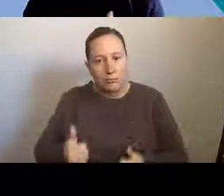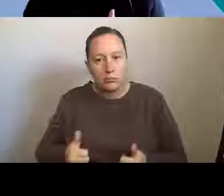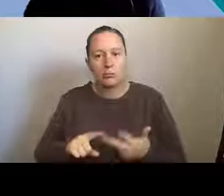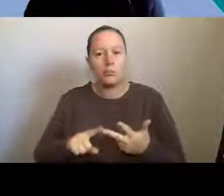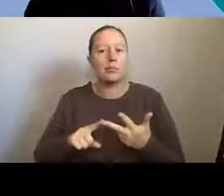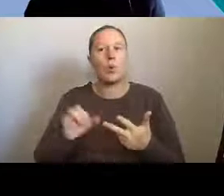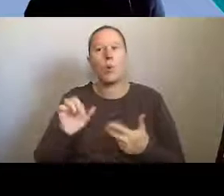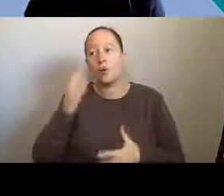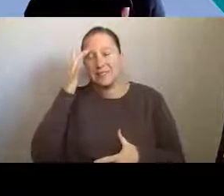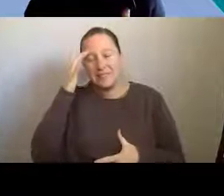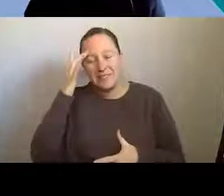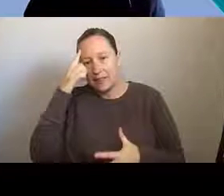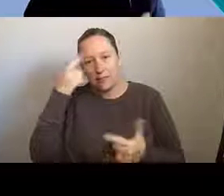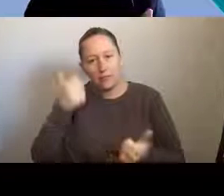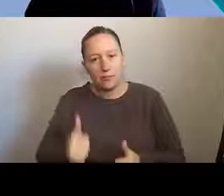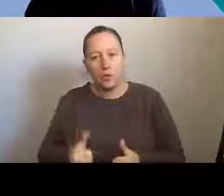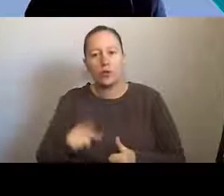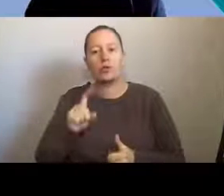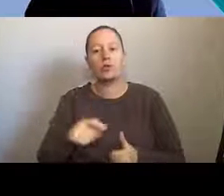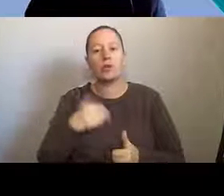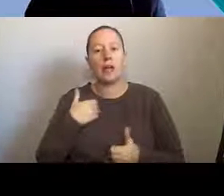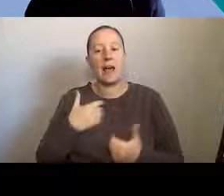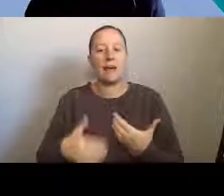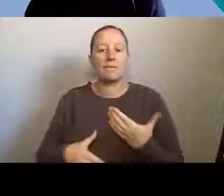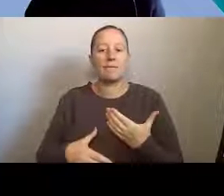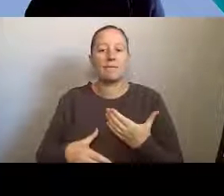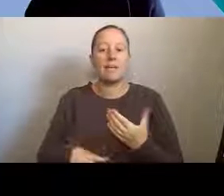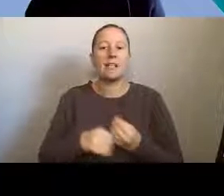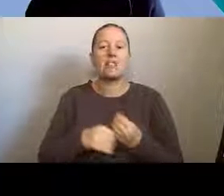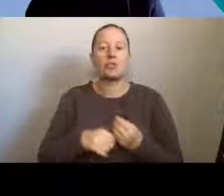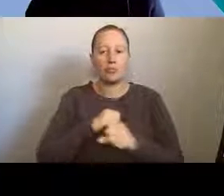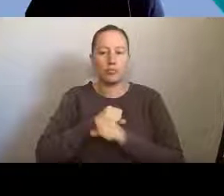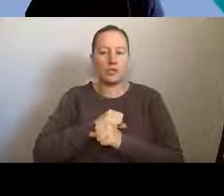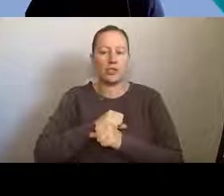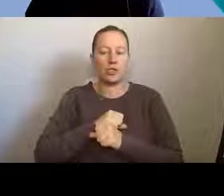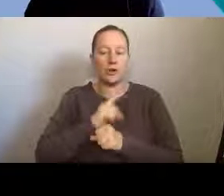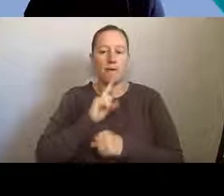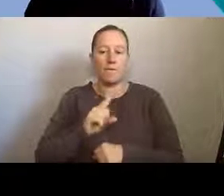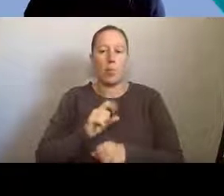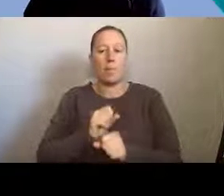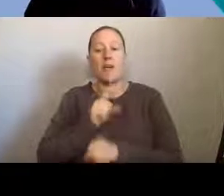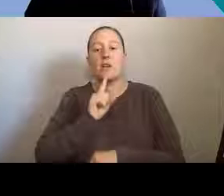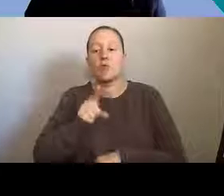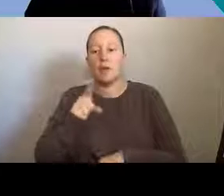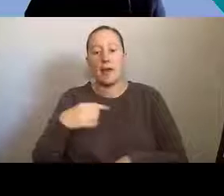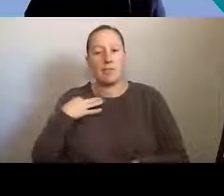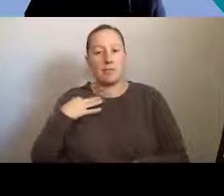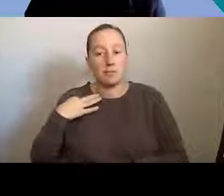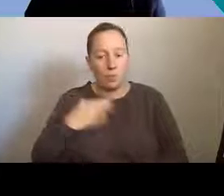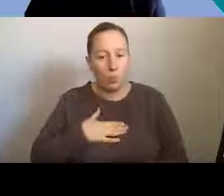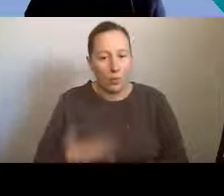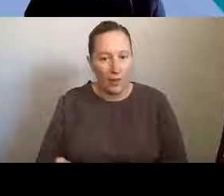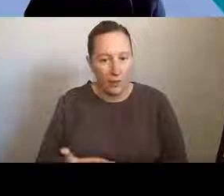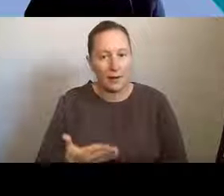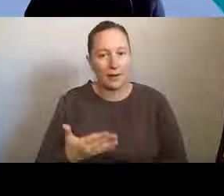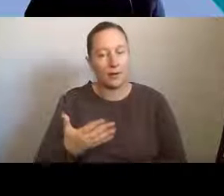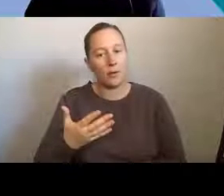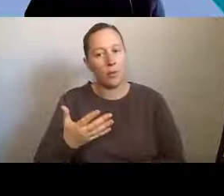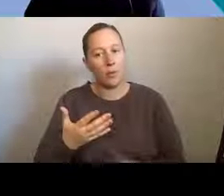should be offered additional protections to ensure voluntariness and informed decision-making about research participation.